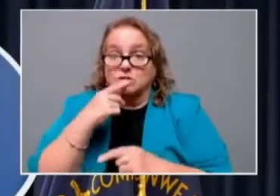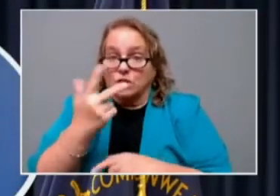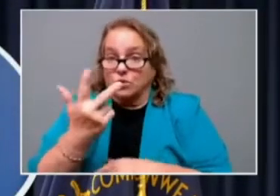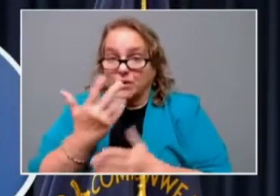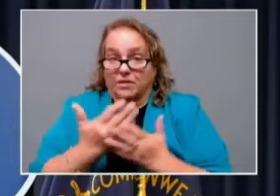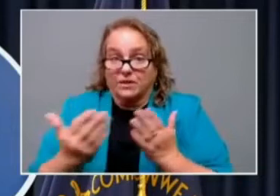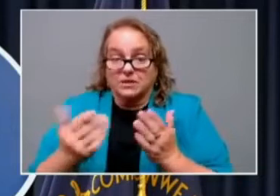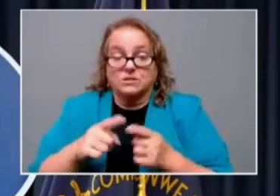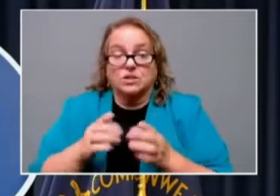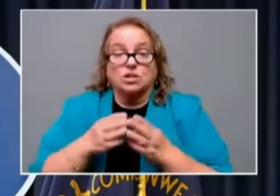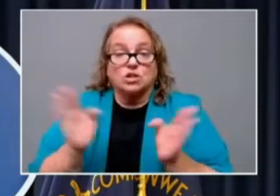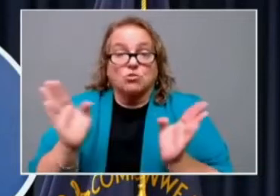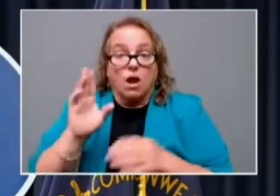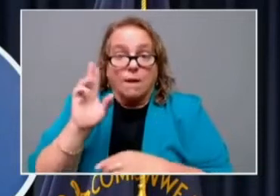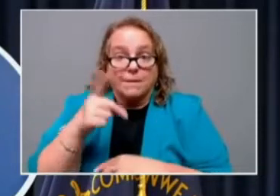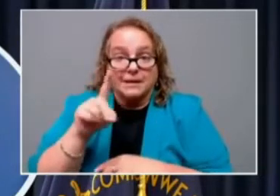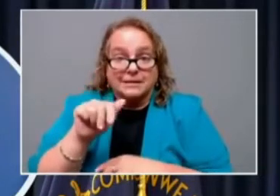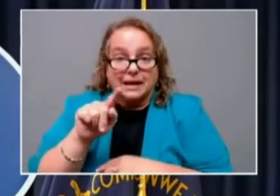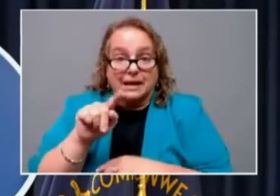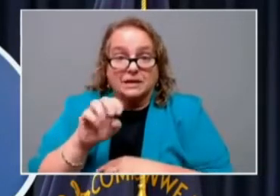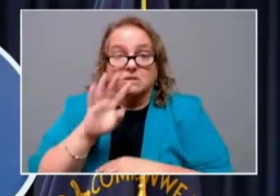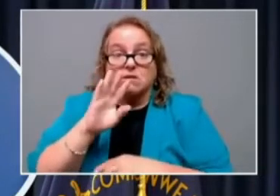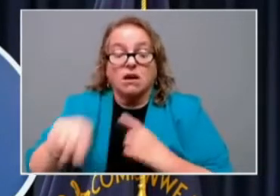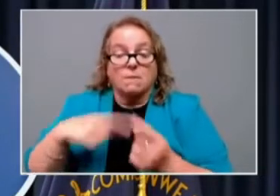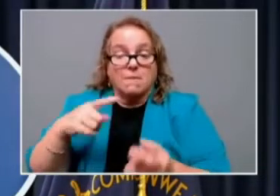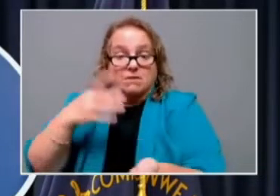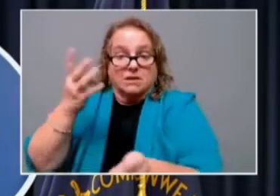Talk about monoclonal antibodies and then talk about K through 12 school